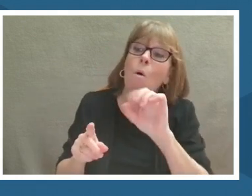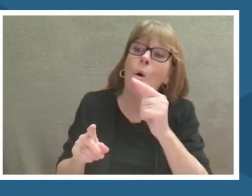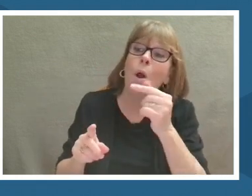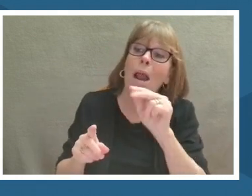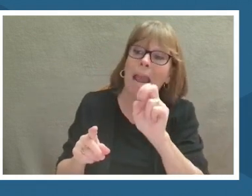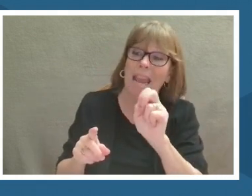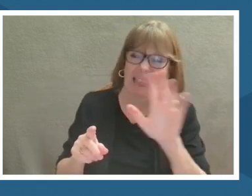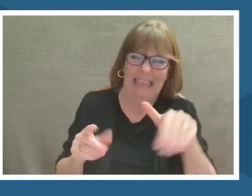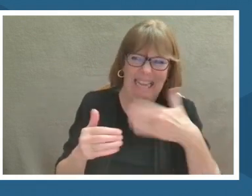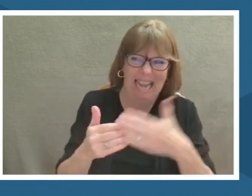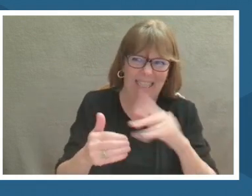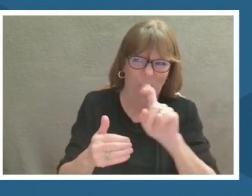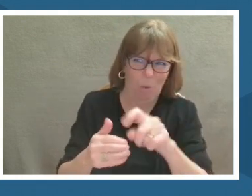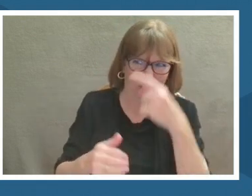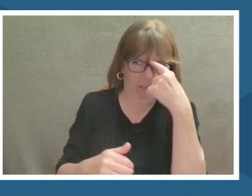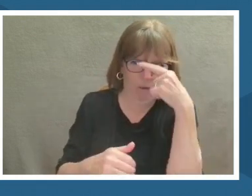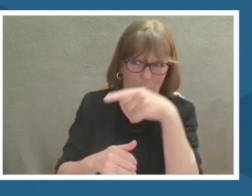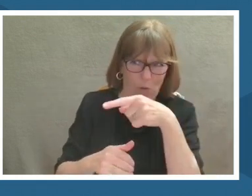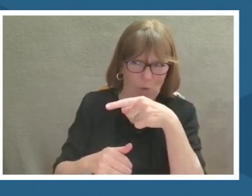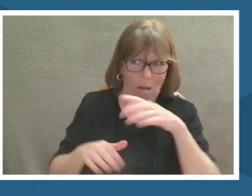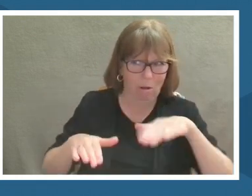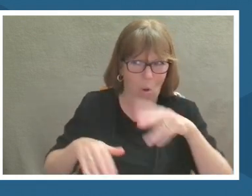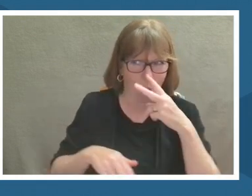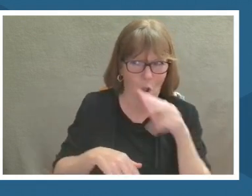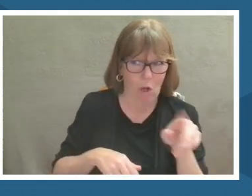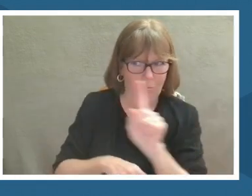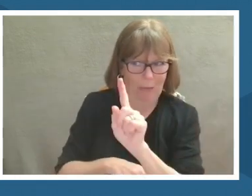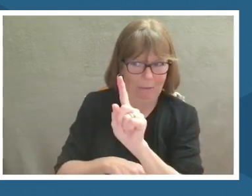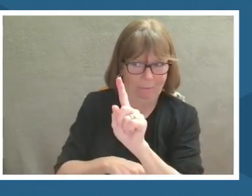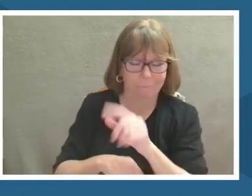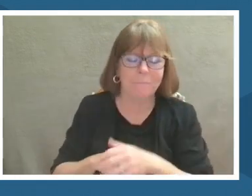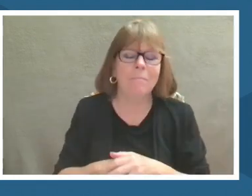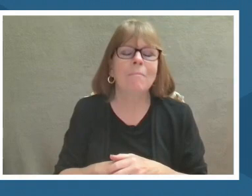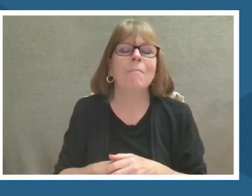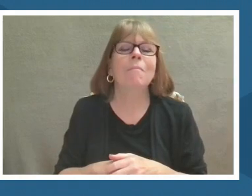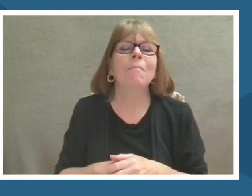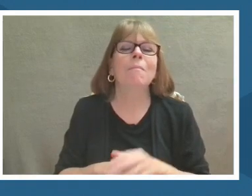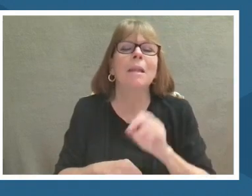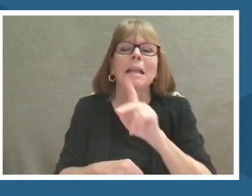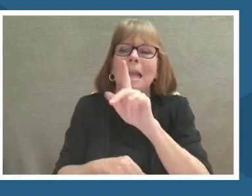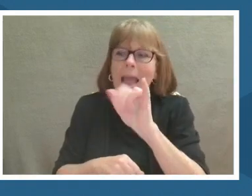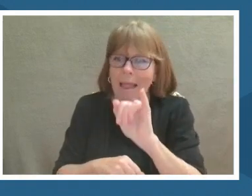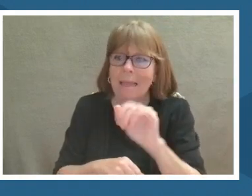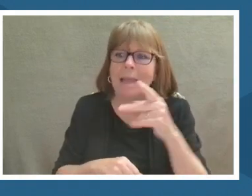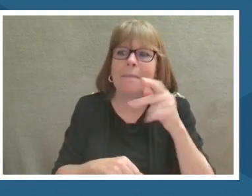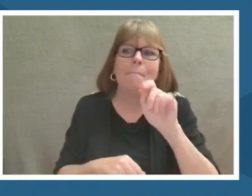in the chat box i wonder just to build on kelly and